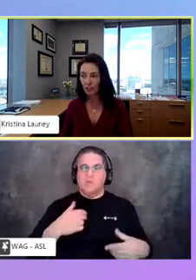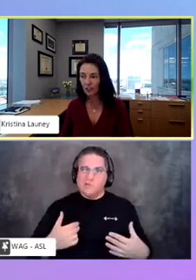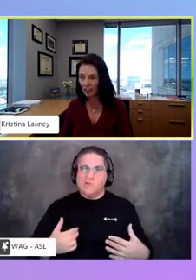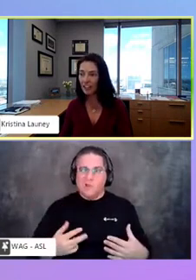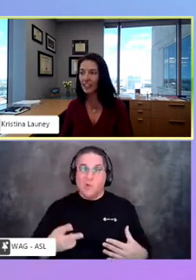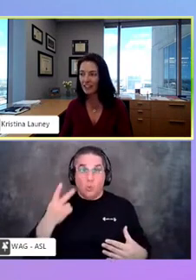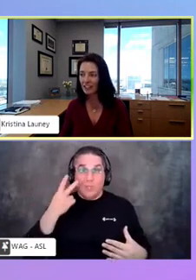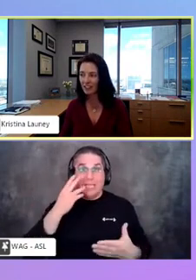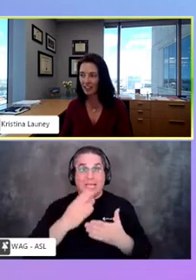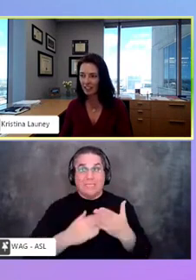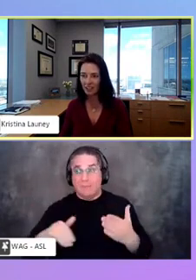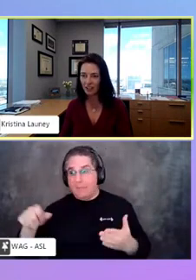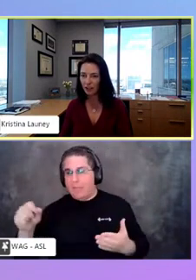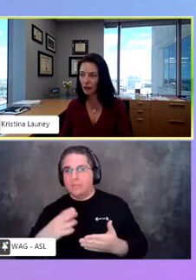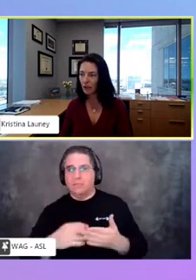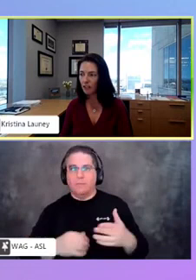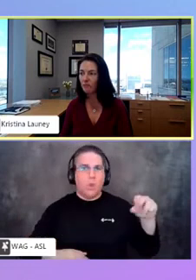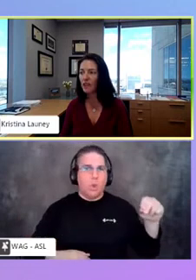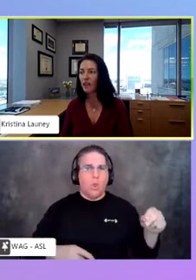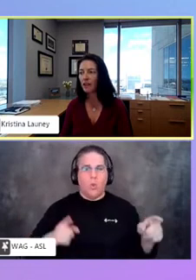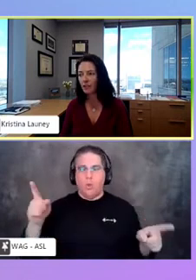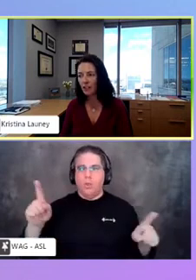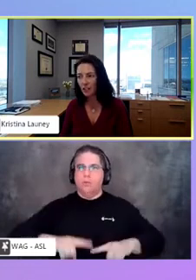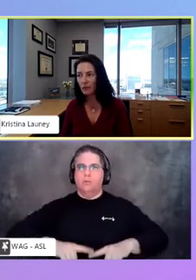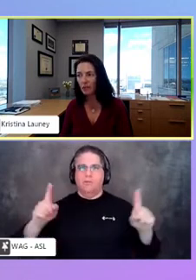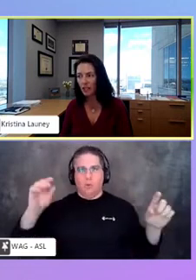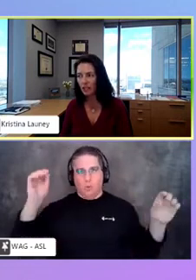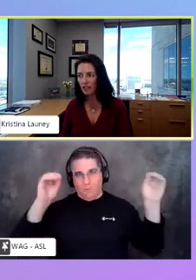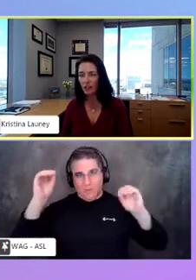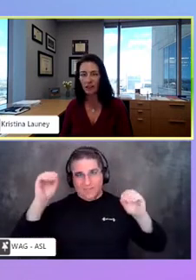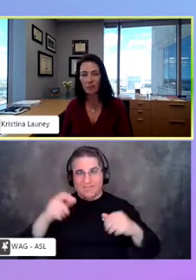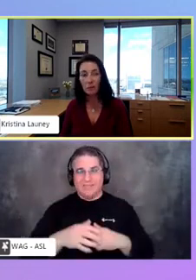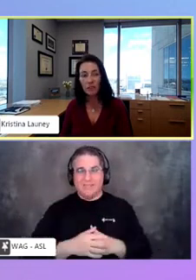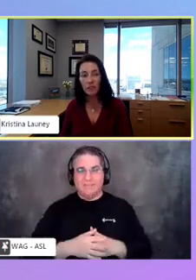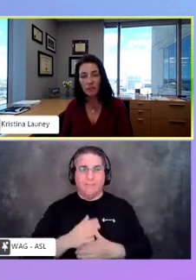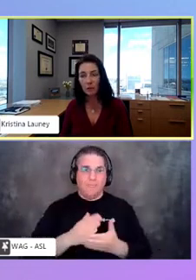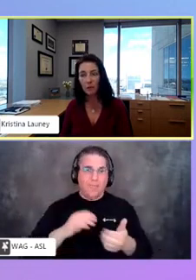honing businesses are subject to title three of the ADA just to show you a little bit of conscious there and where